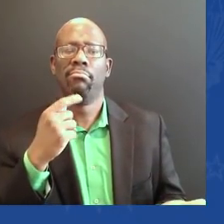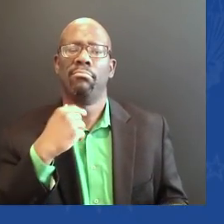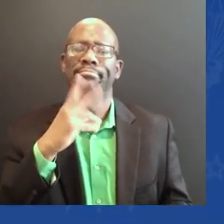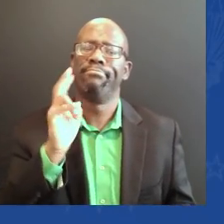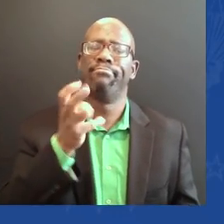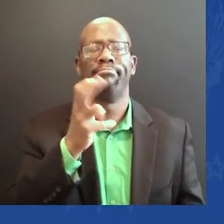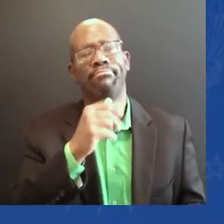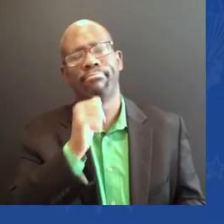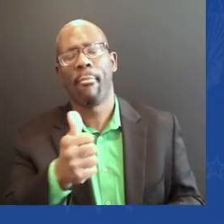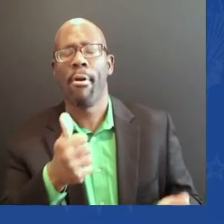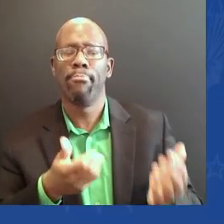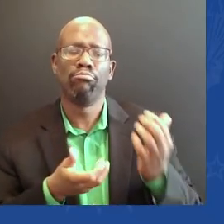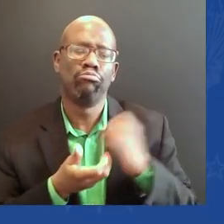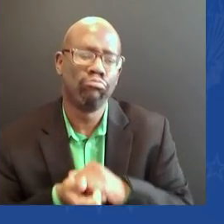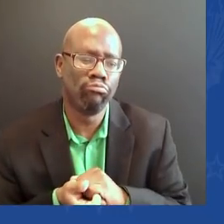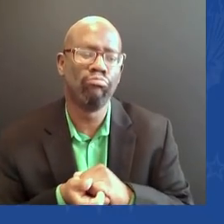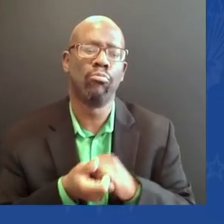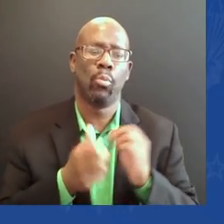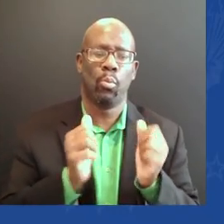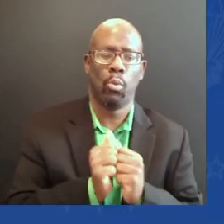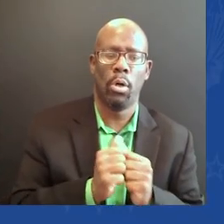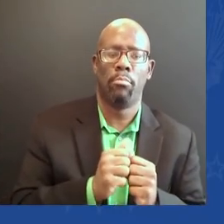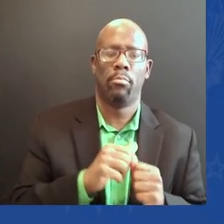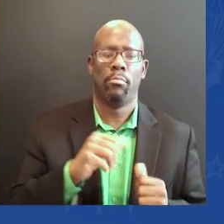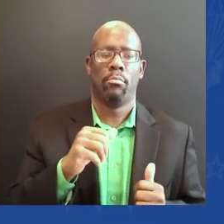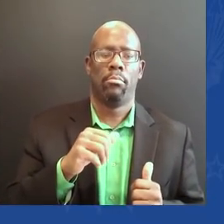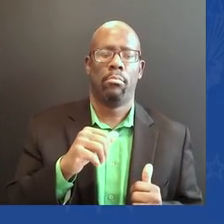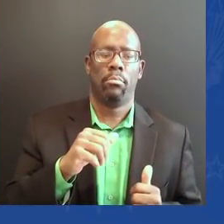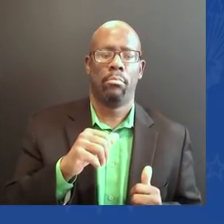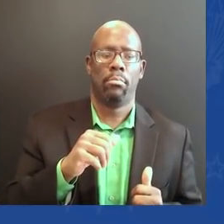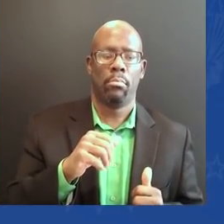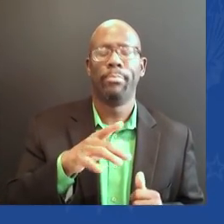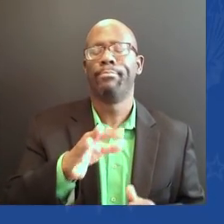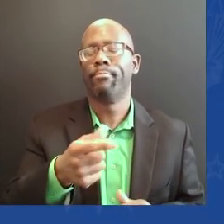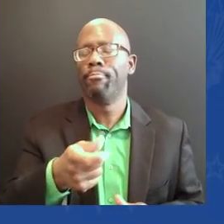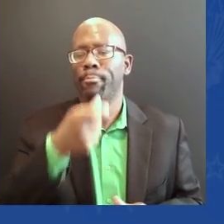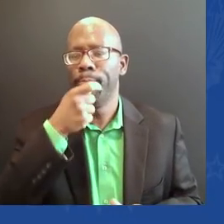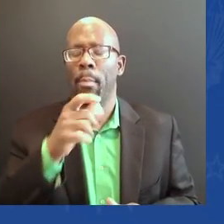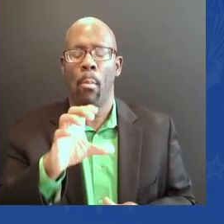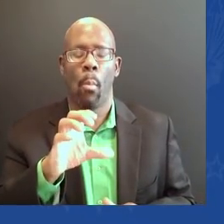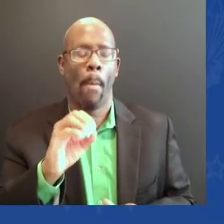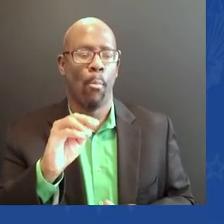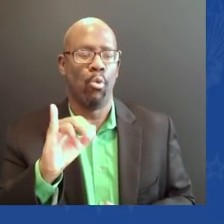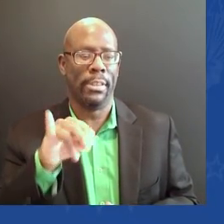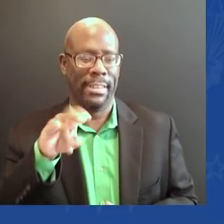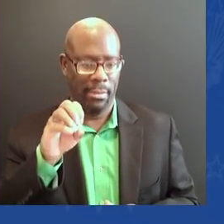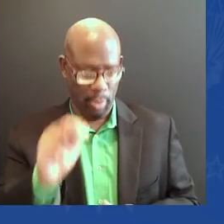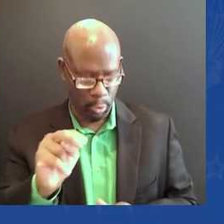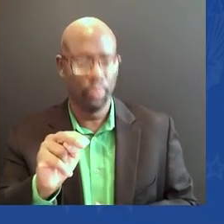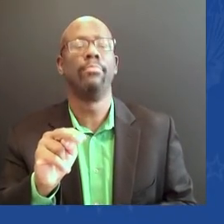For these Catholics back home, what did it mean for you to hear Pope Francis, in the wake of this --